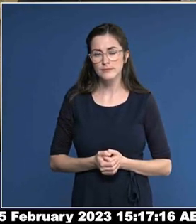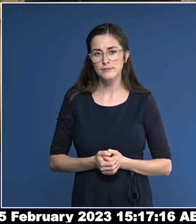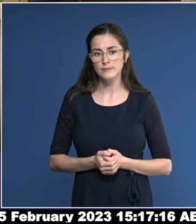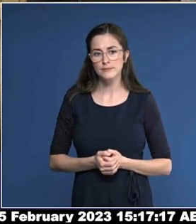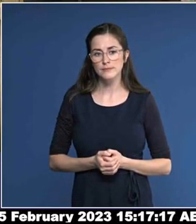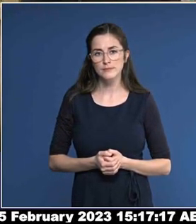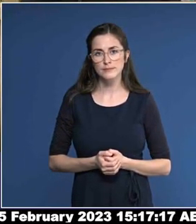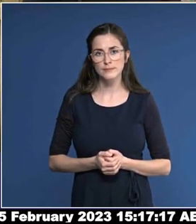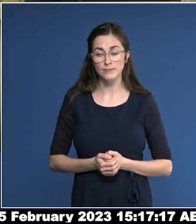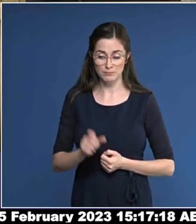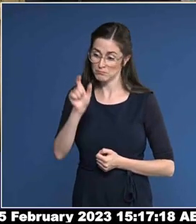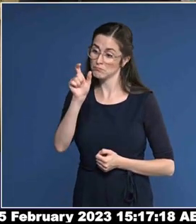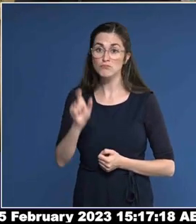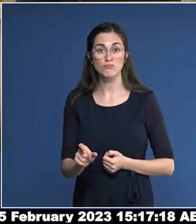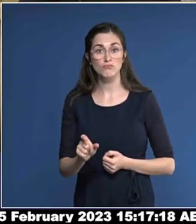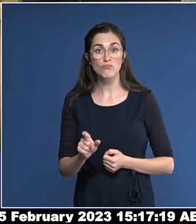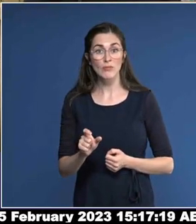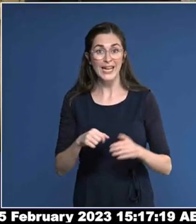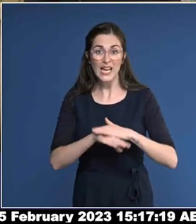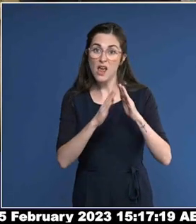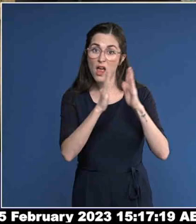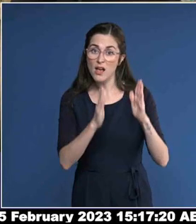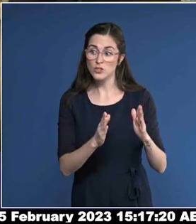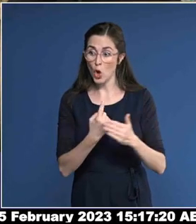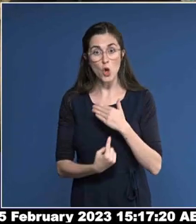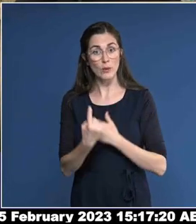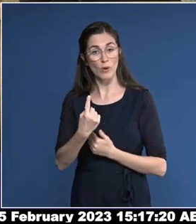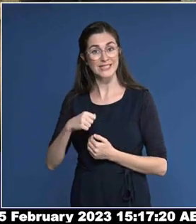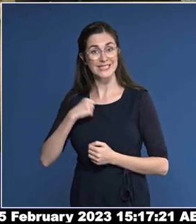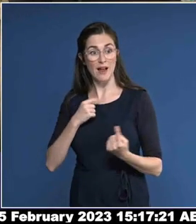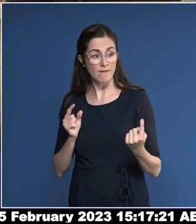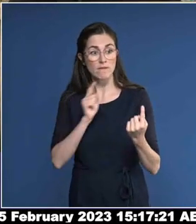majority of their supports, we do have mechanisms to ensure that there's checking in